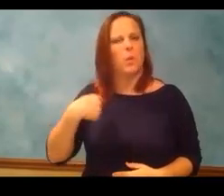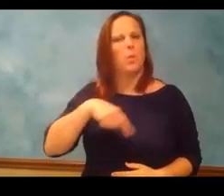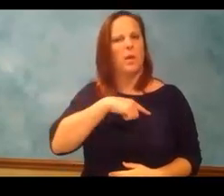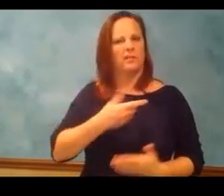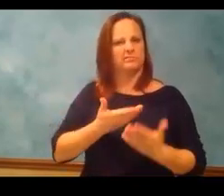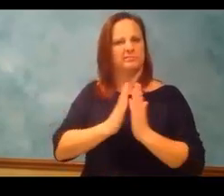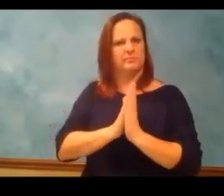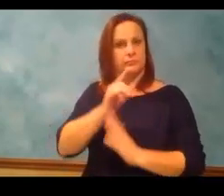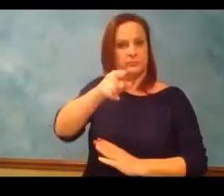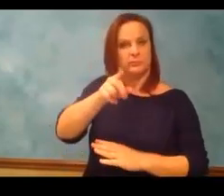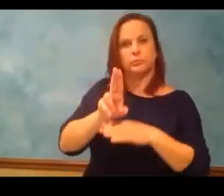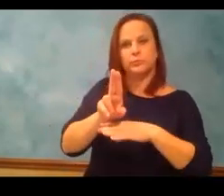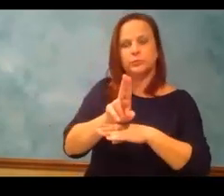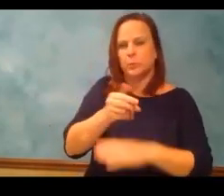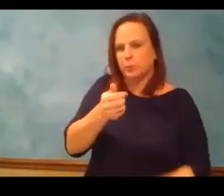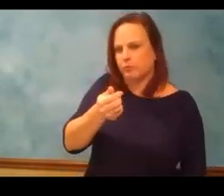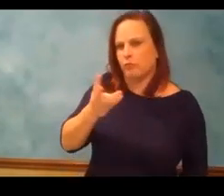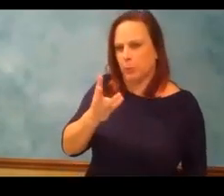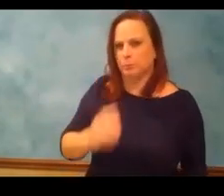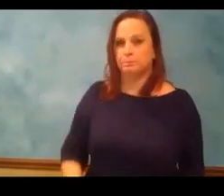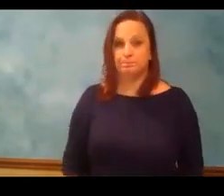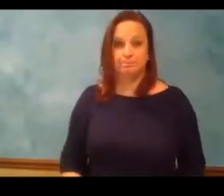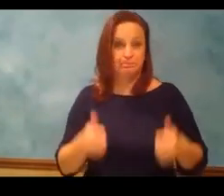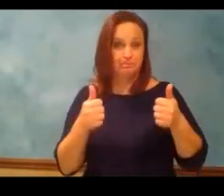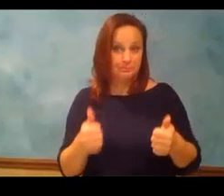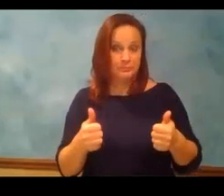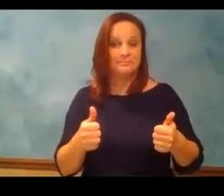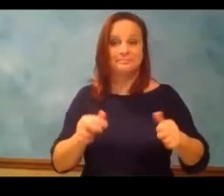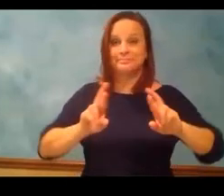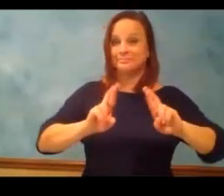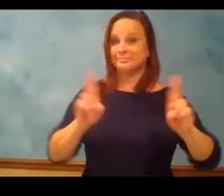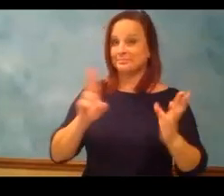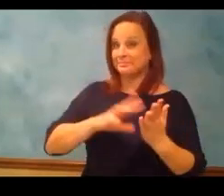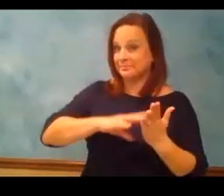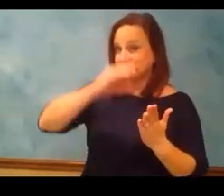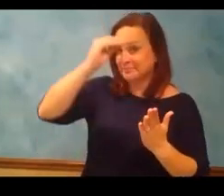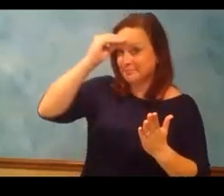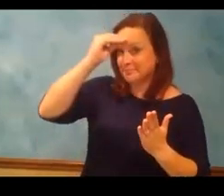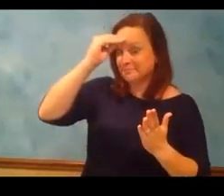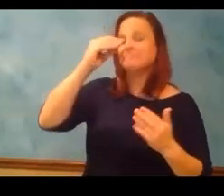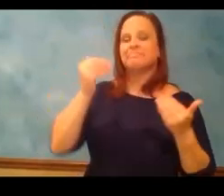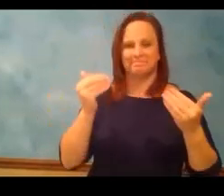but for ASL I we're just asking you to use a few specific ones.